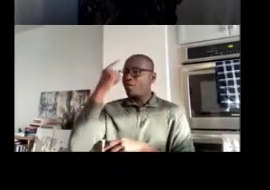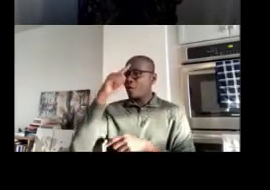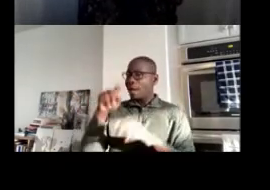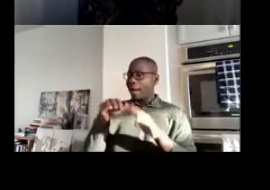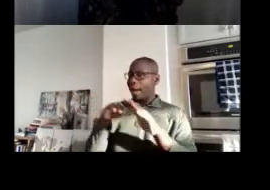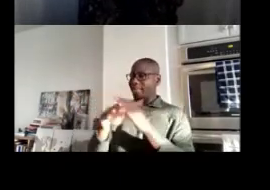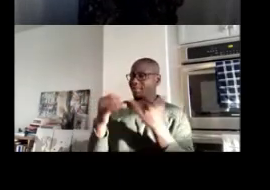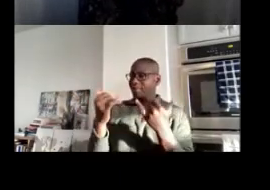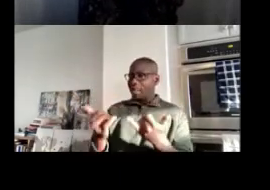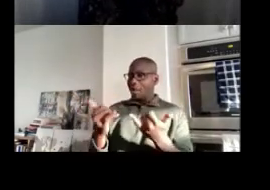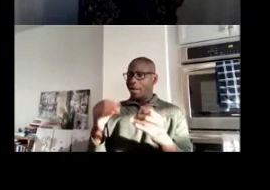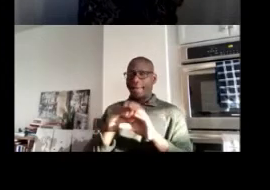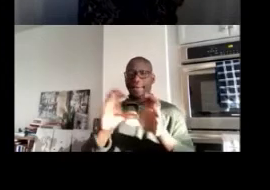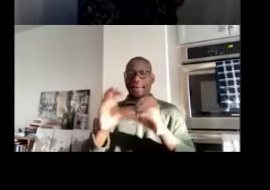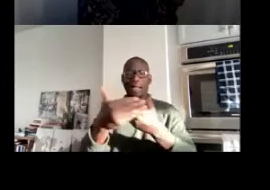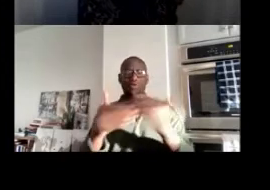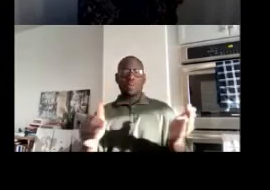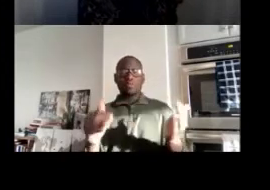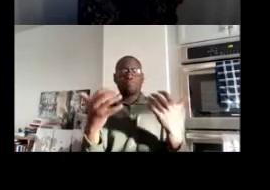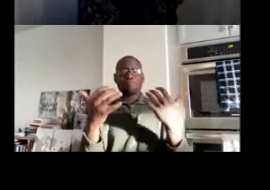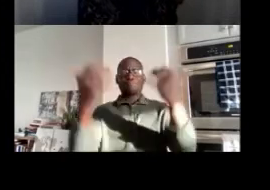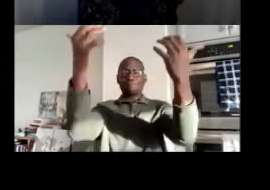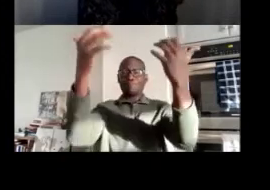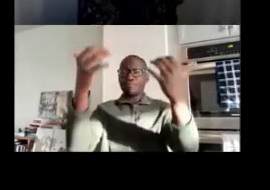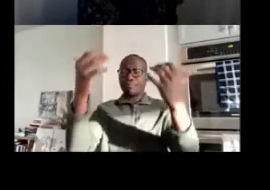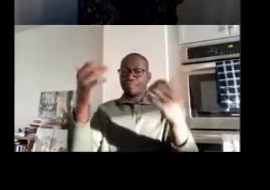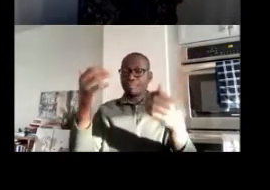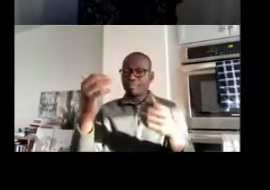in Kenyan sign language but for accessibility in the classroom,